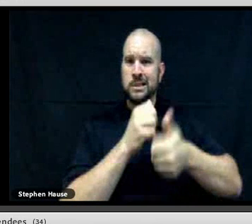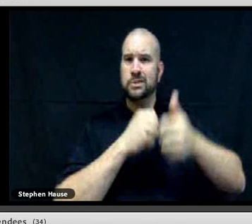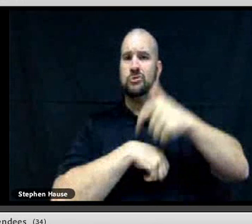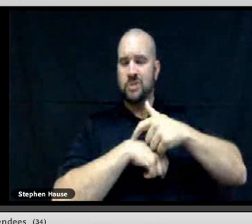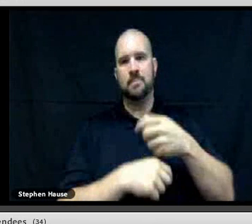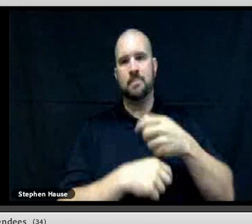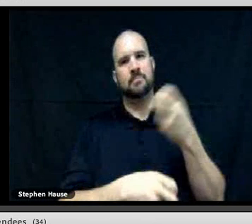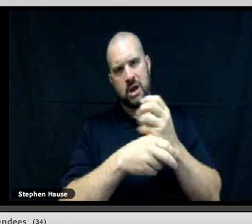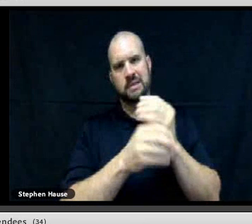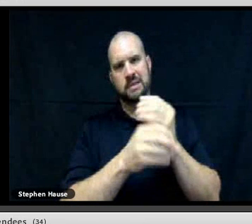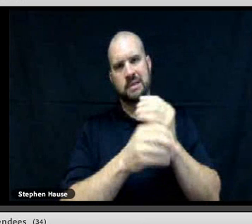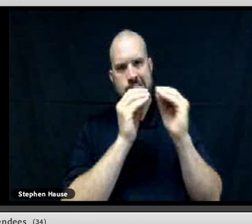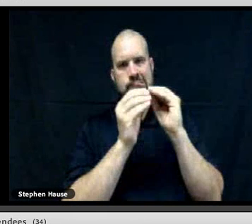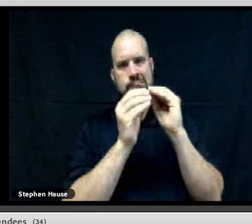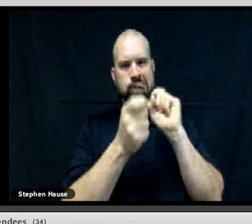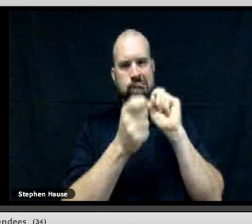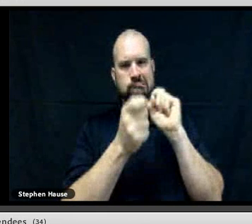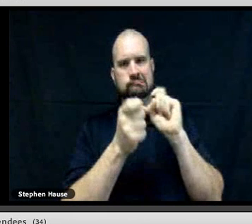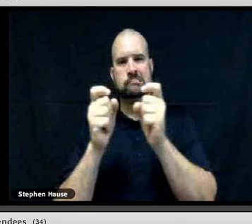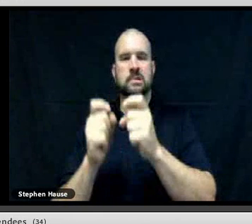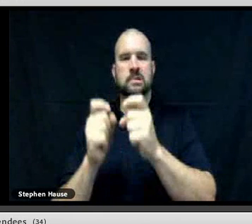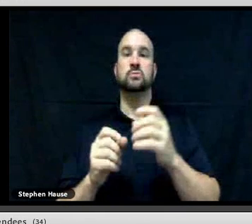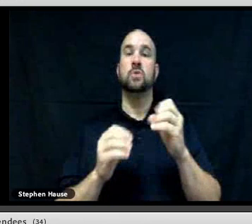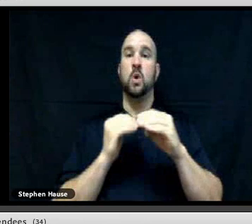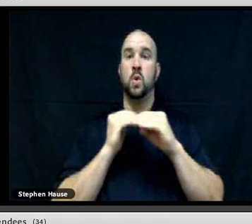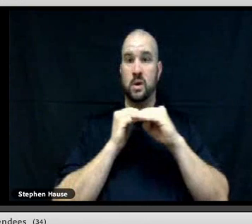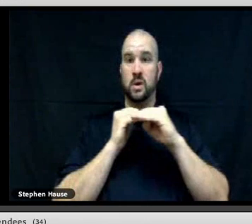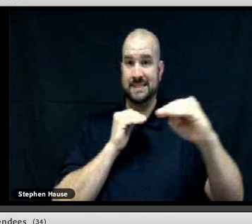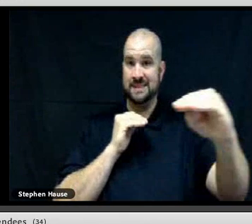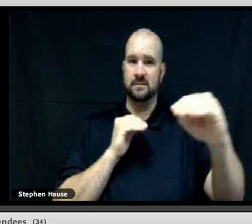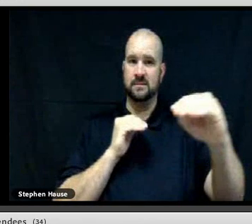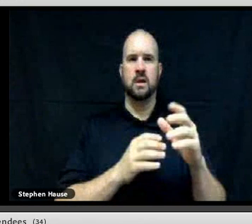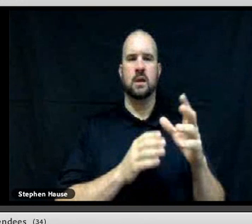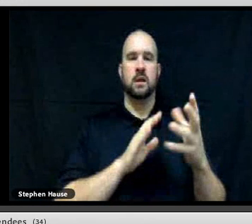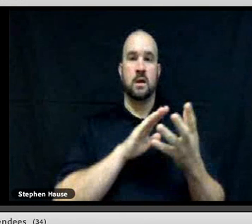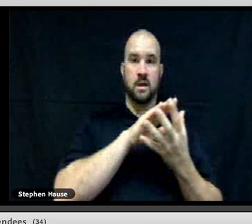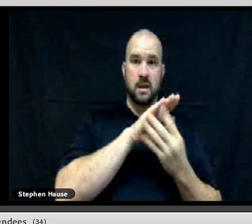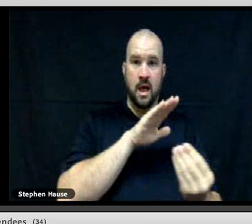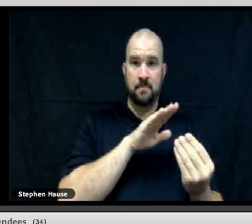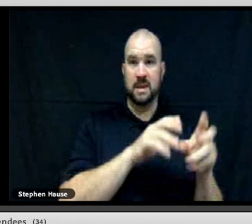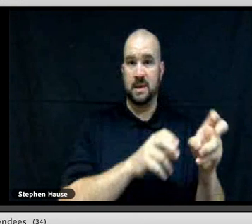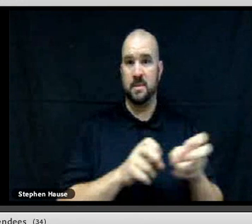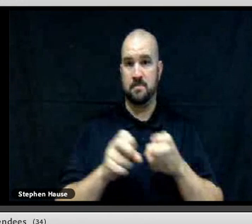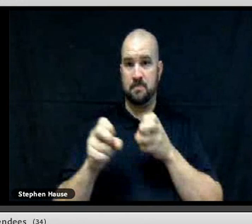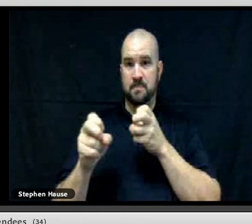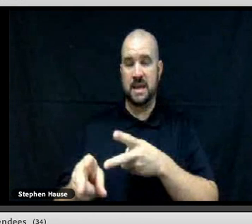I always say that copy-paste is your friend, um, because even if your copy-paste is misspelled,